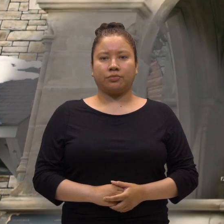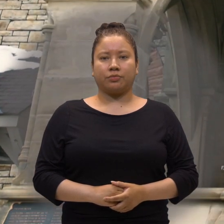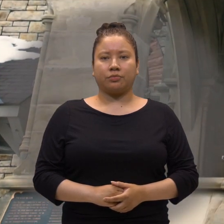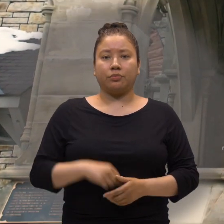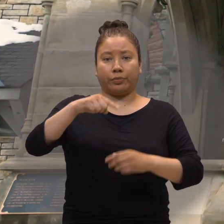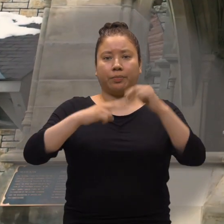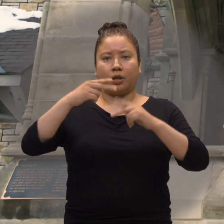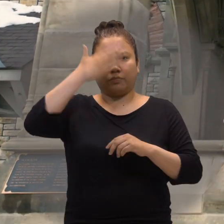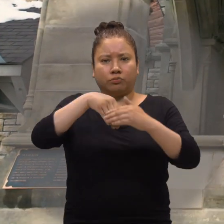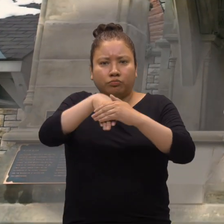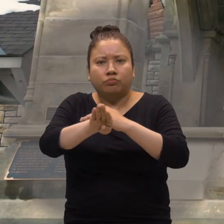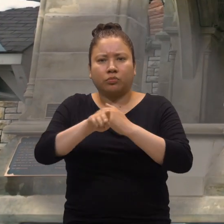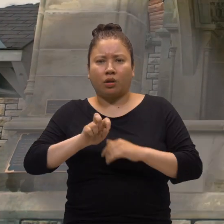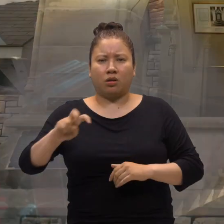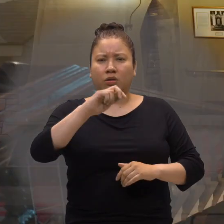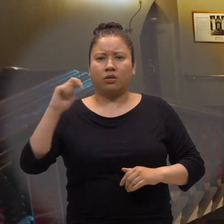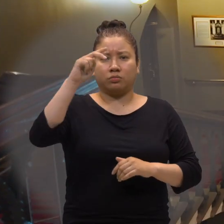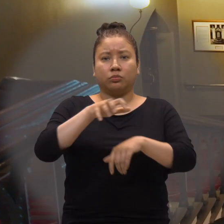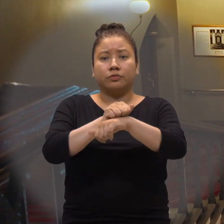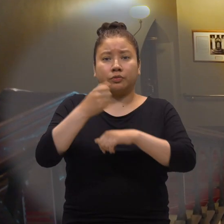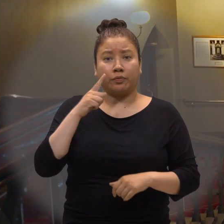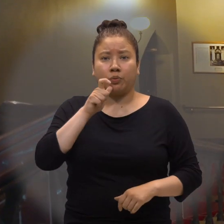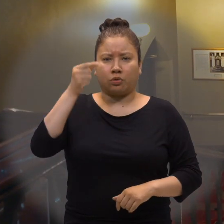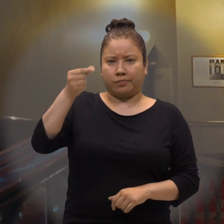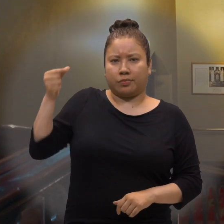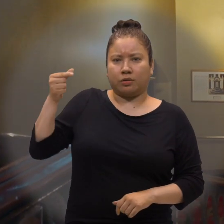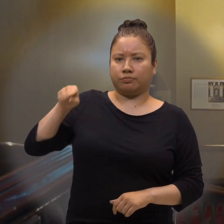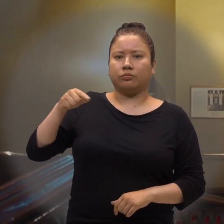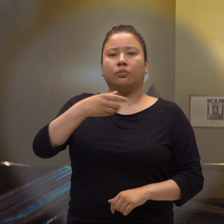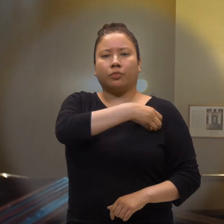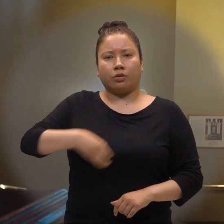The building’s main entrance and grand staircase were reserved for the Governor General,